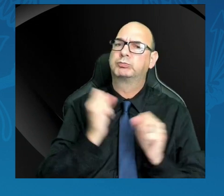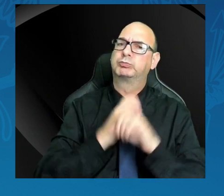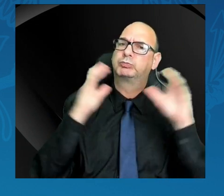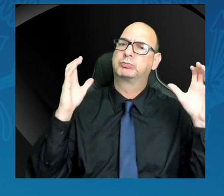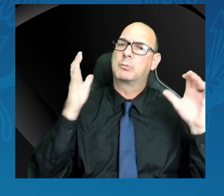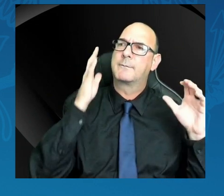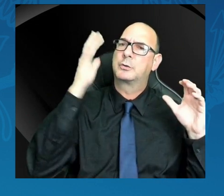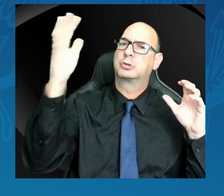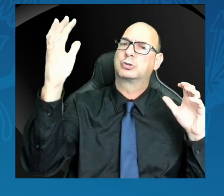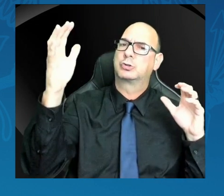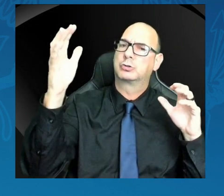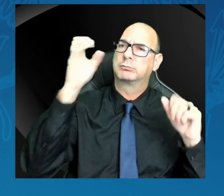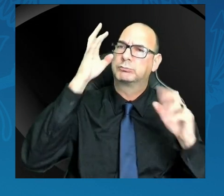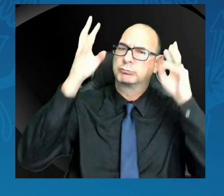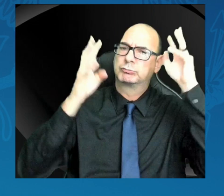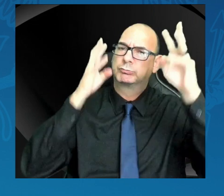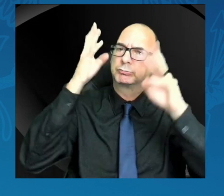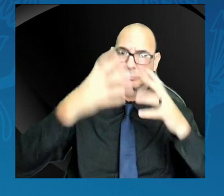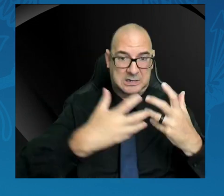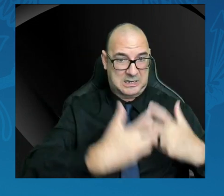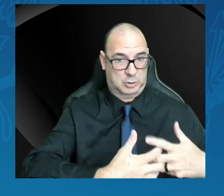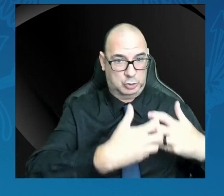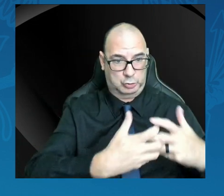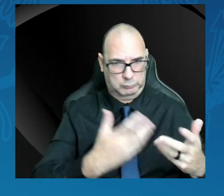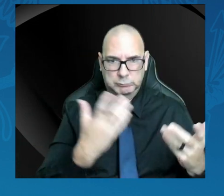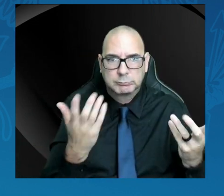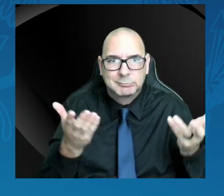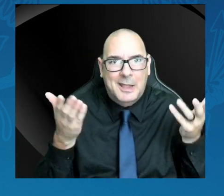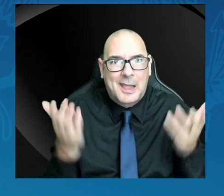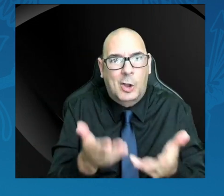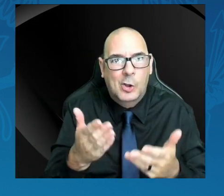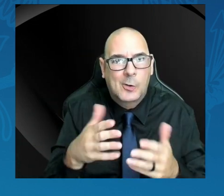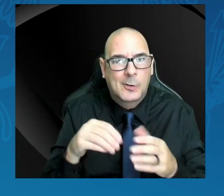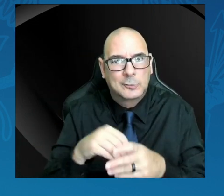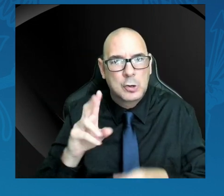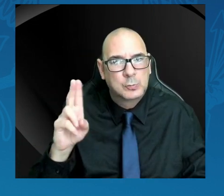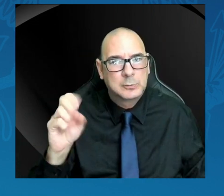right here in the United States. And so today, as you've heard from the administrator,